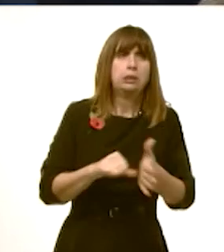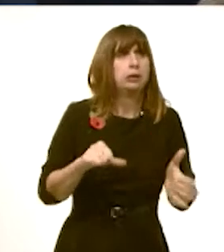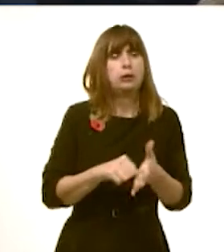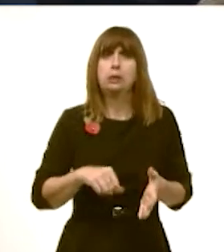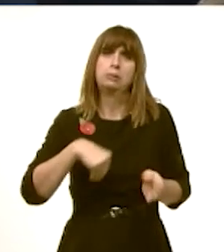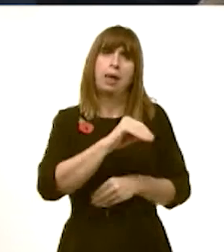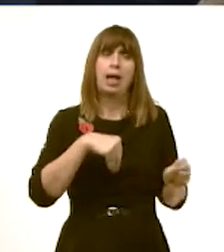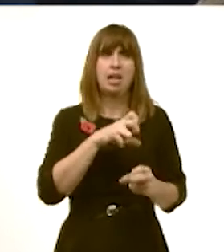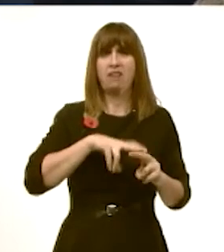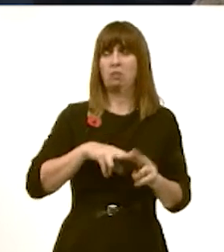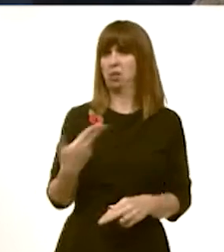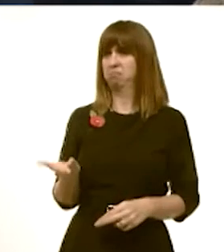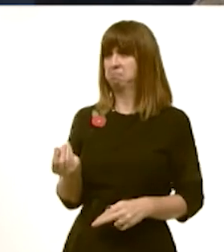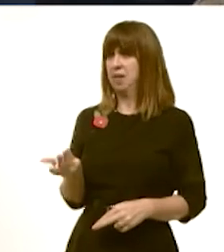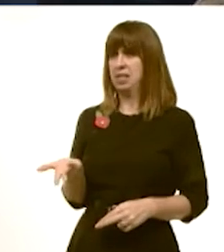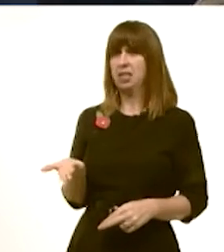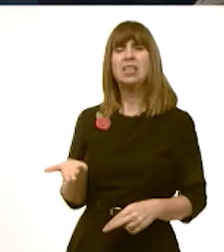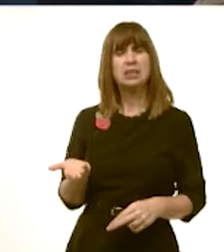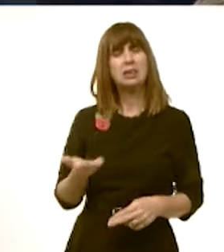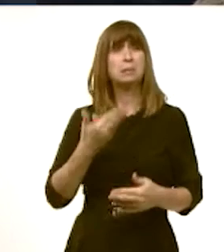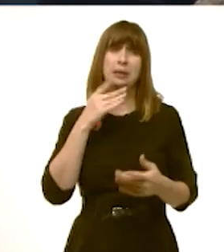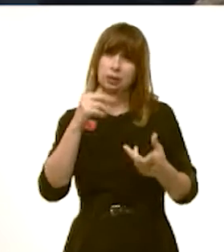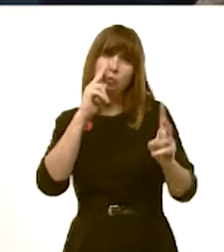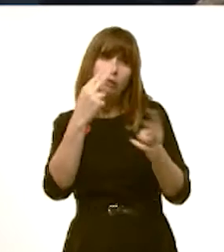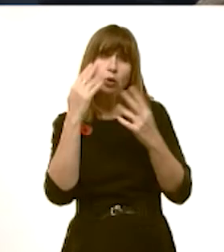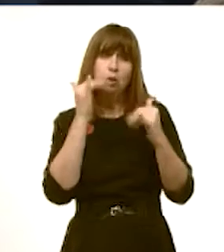I wonder if you would agree to conduct a review of the use of the hardship provisions within